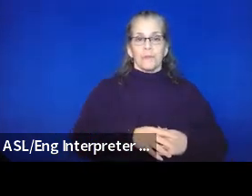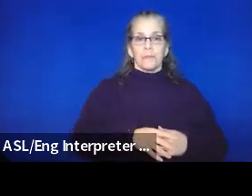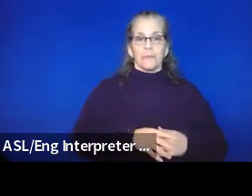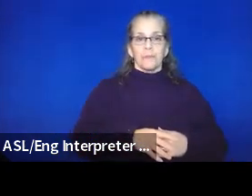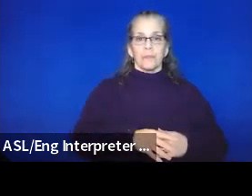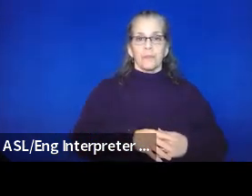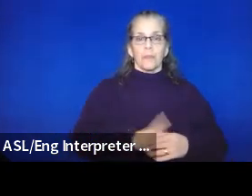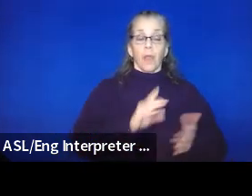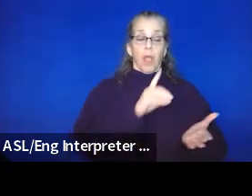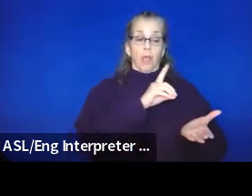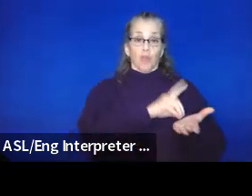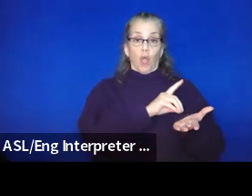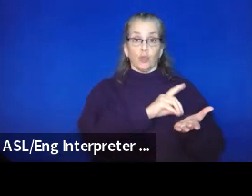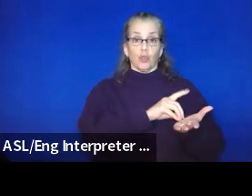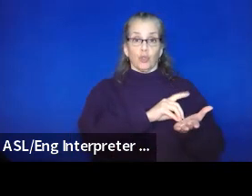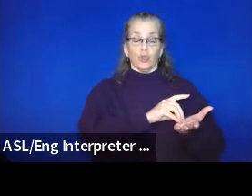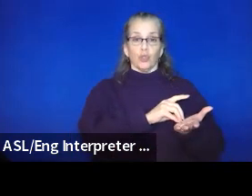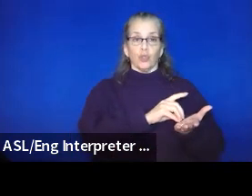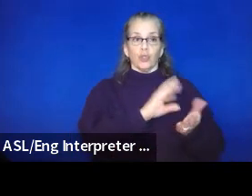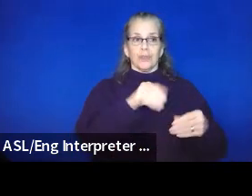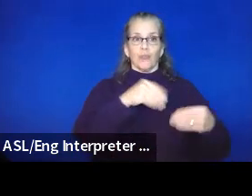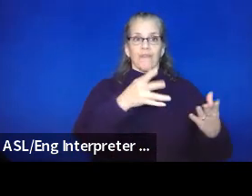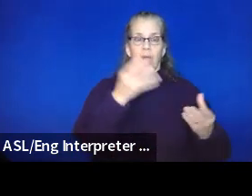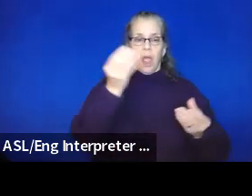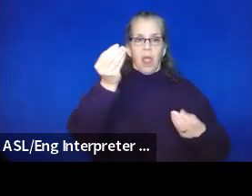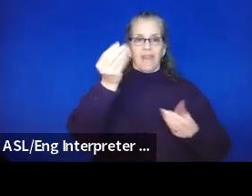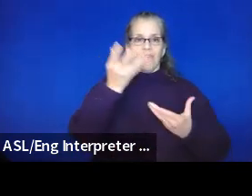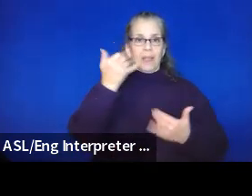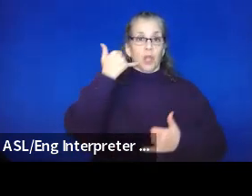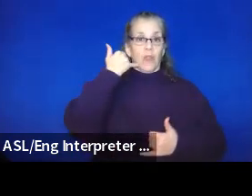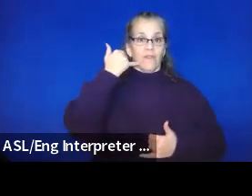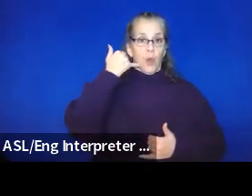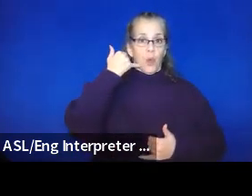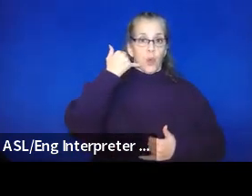giving information over the phone, to me, is a key part of that.